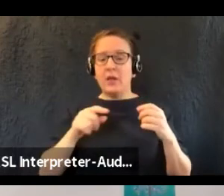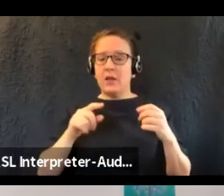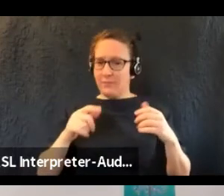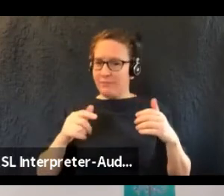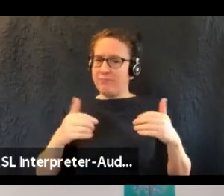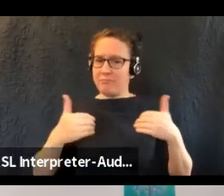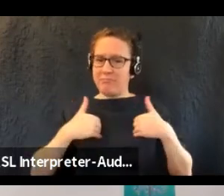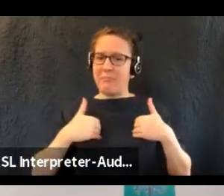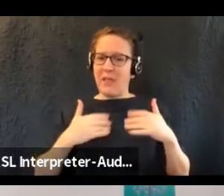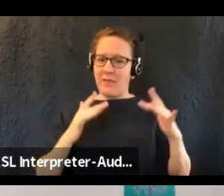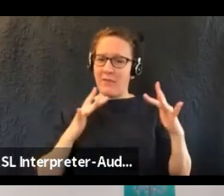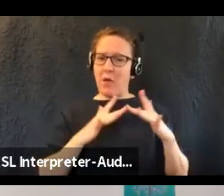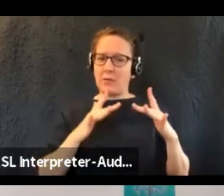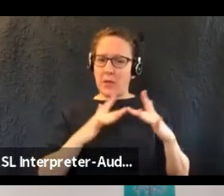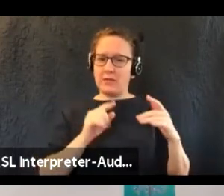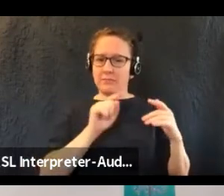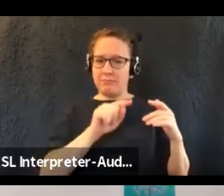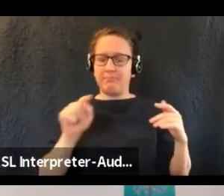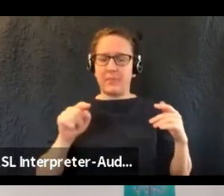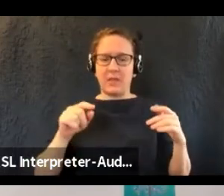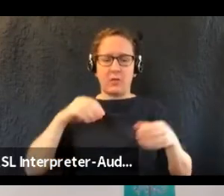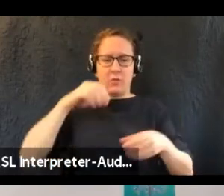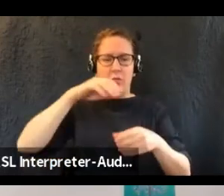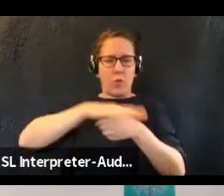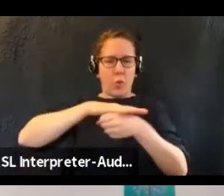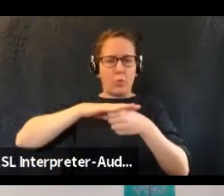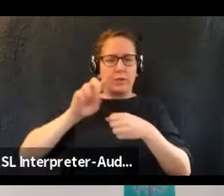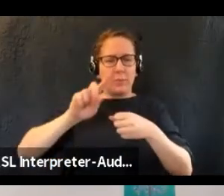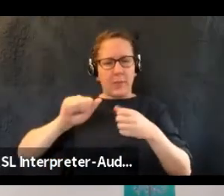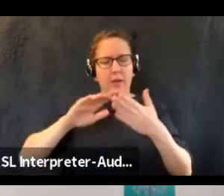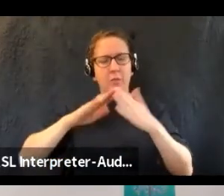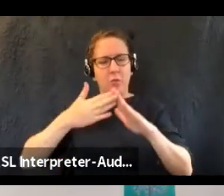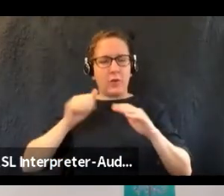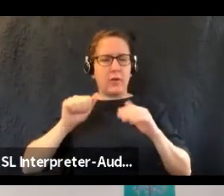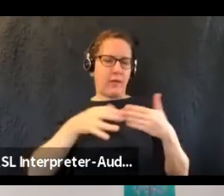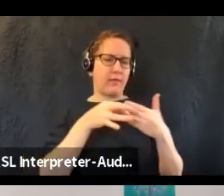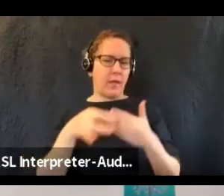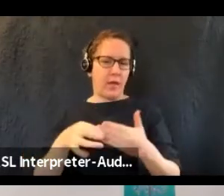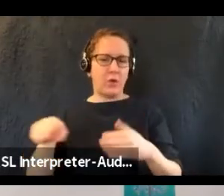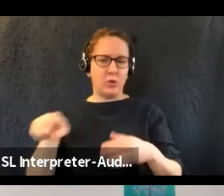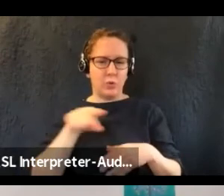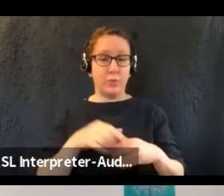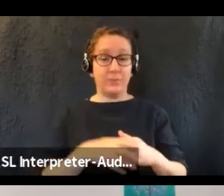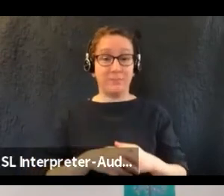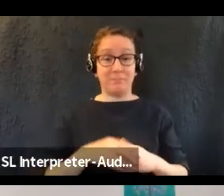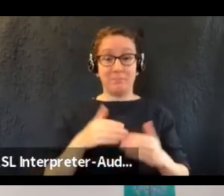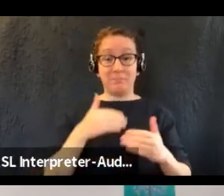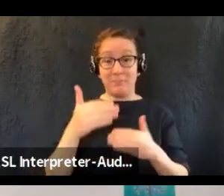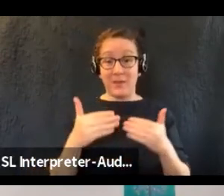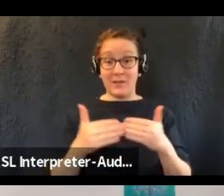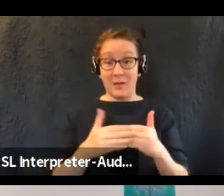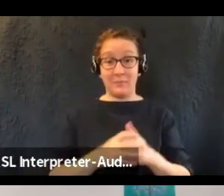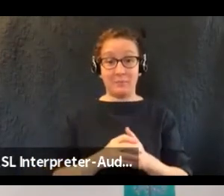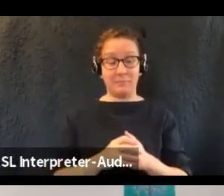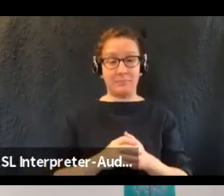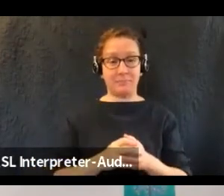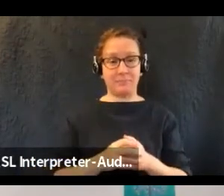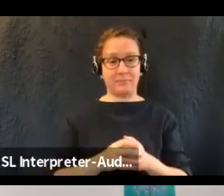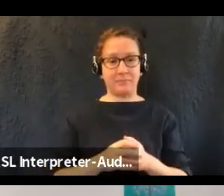local disability community who can guide you. Next slide, please.